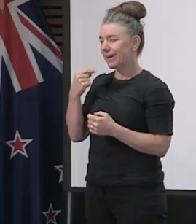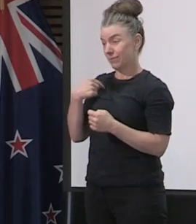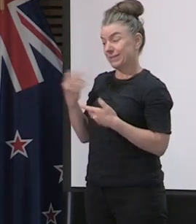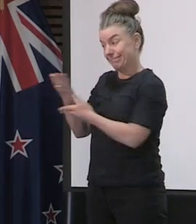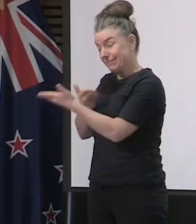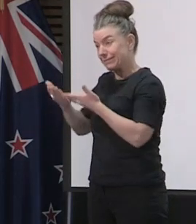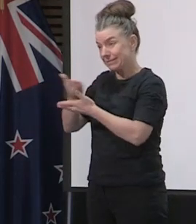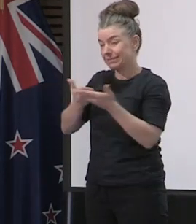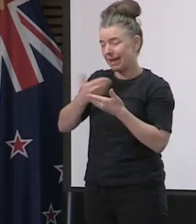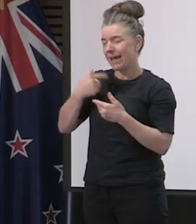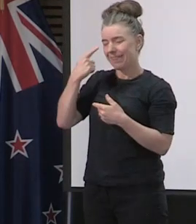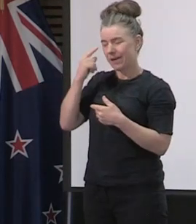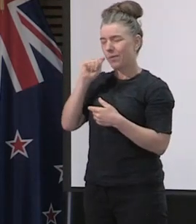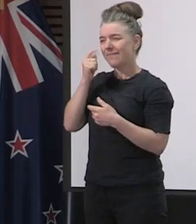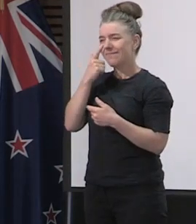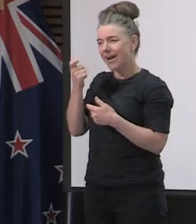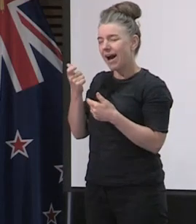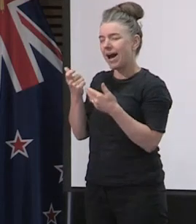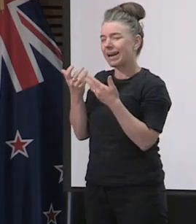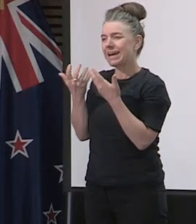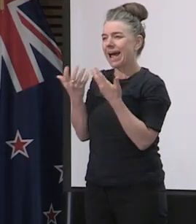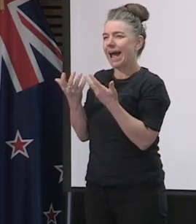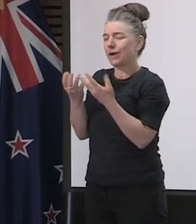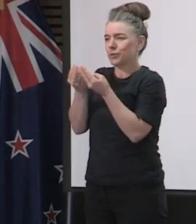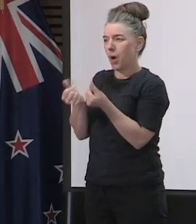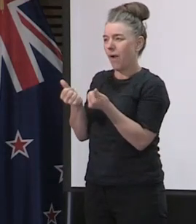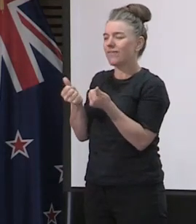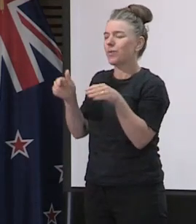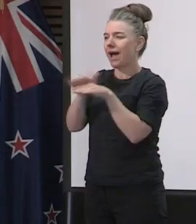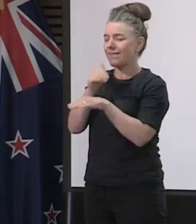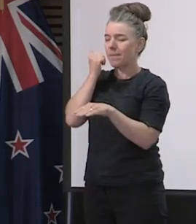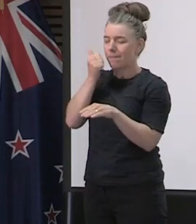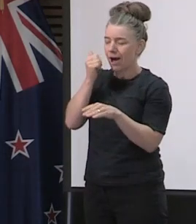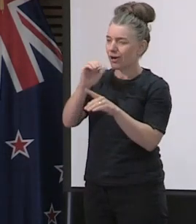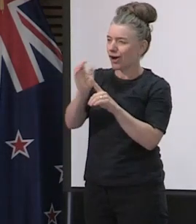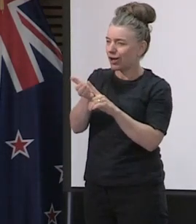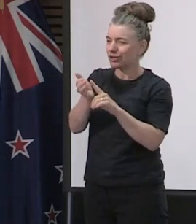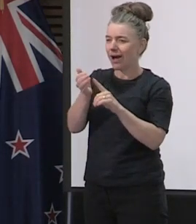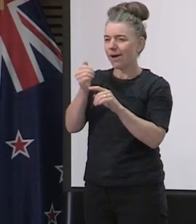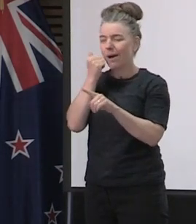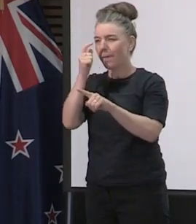postponed. I do believe that we are well on our way to finding a solution that will